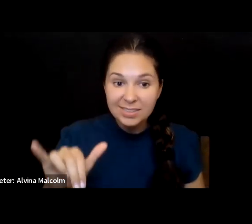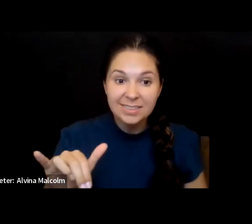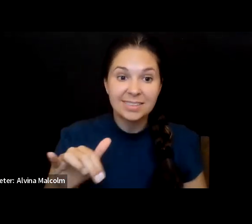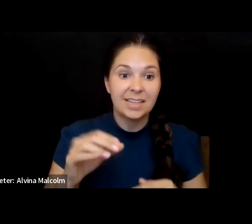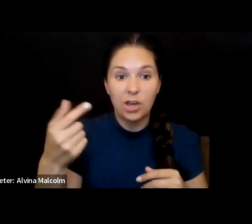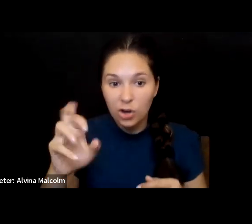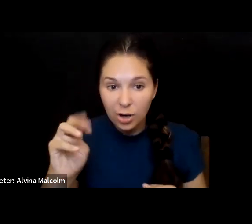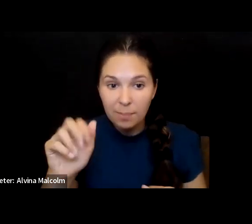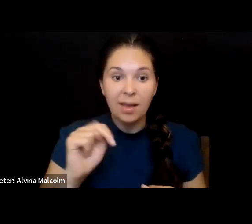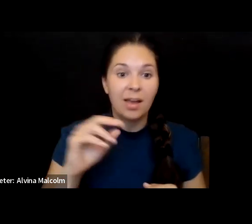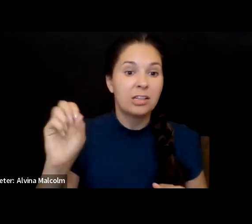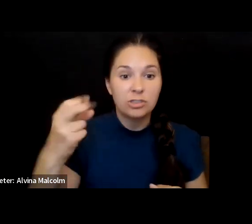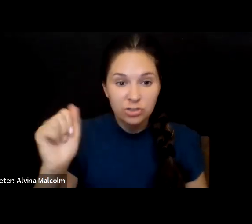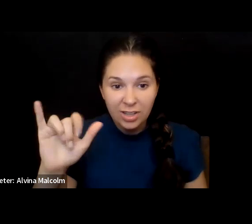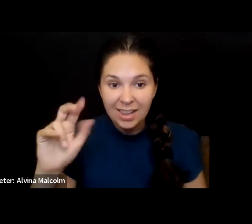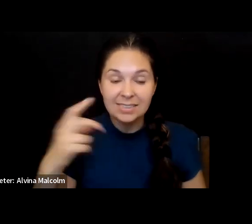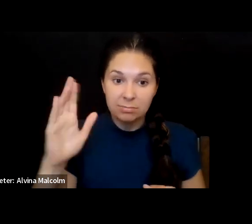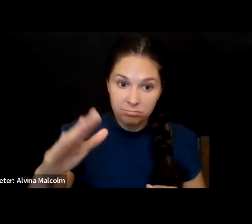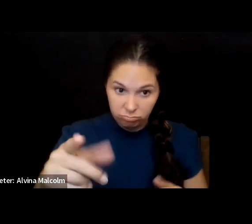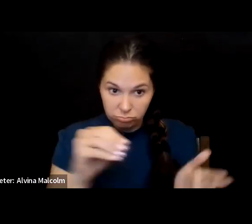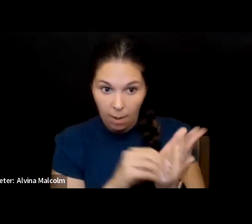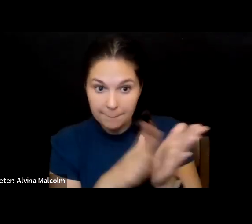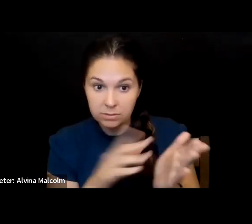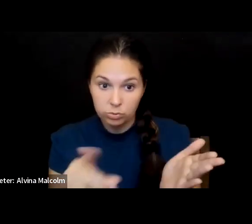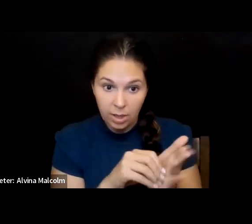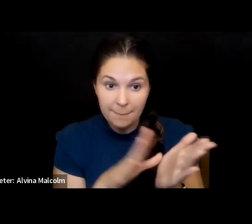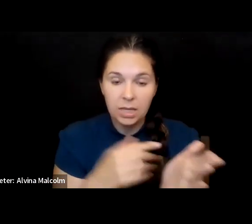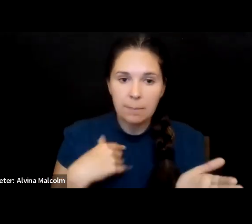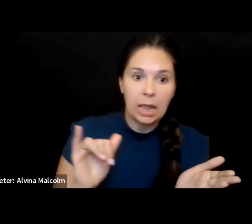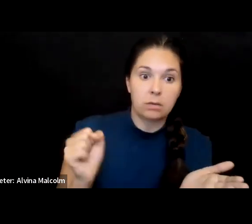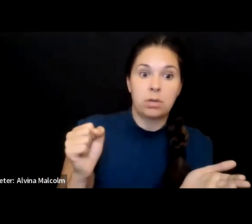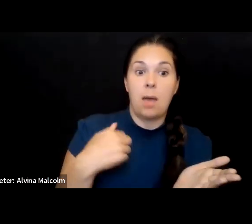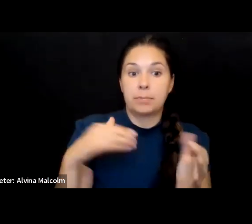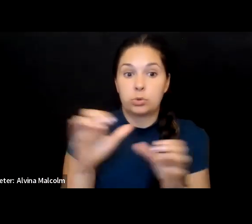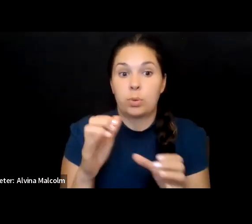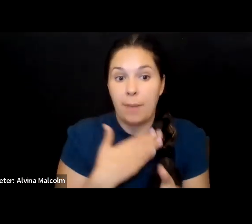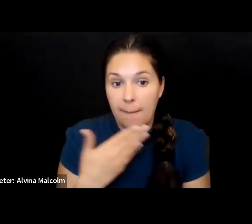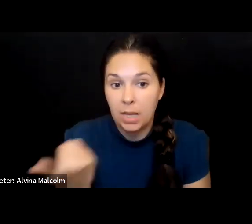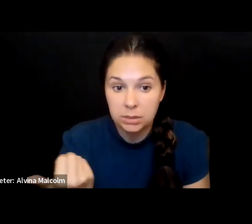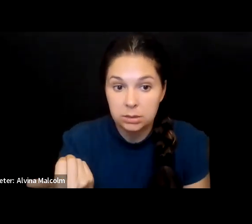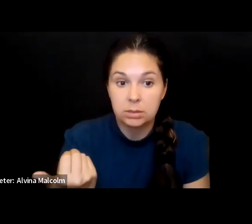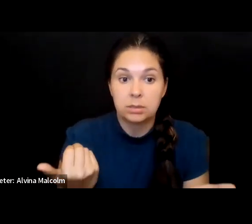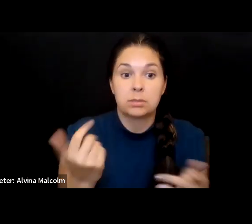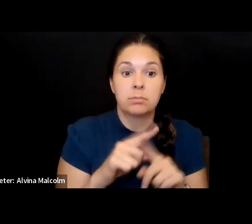part and that's where I screwed up totally in hurricane Michael. Marcy